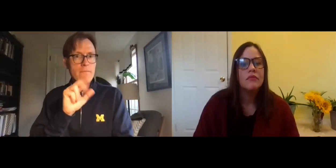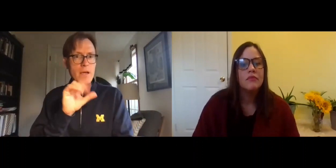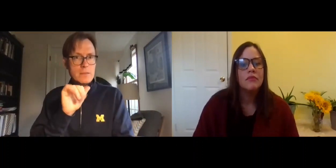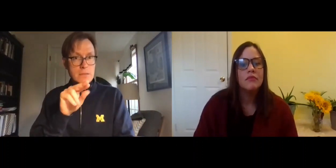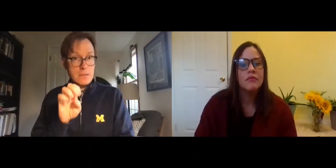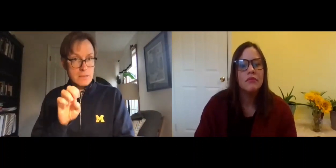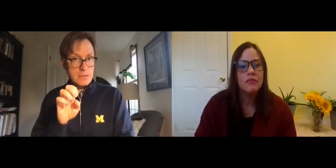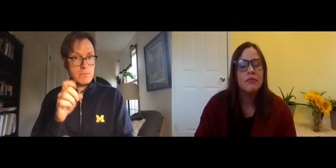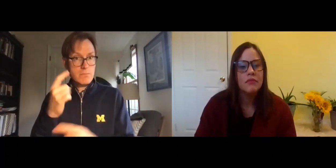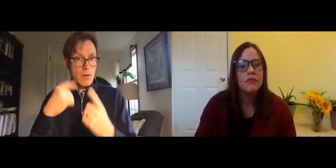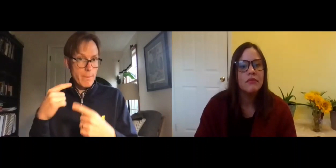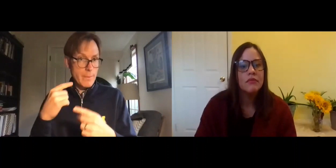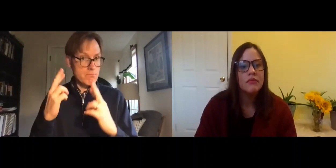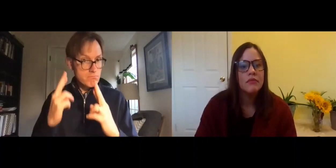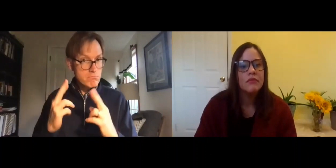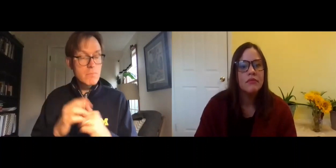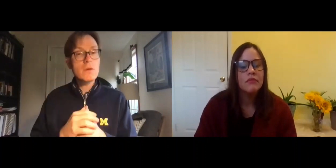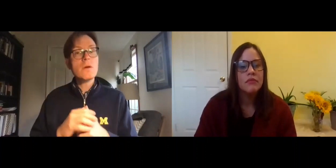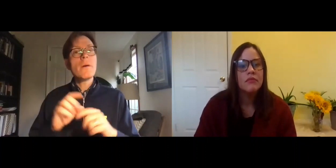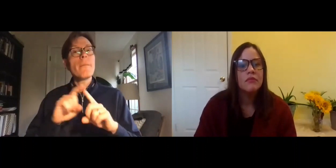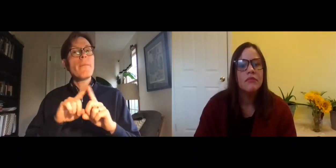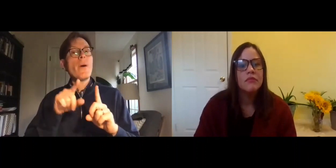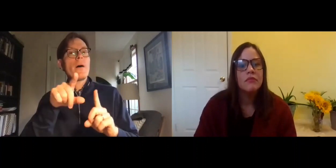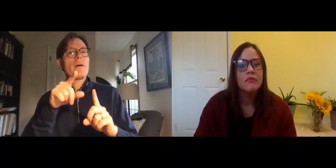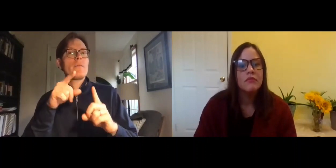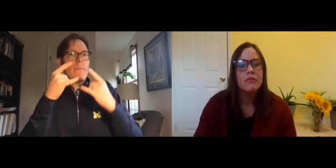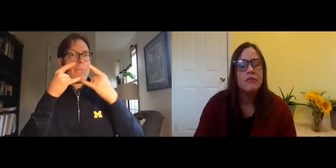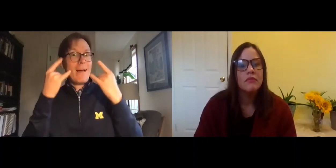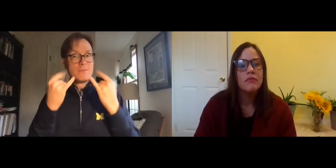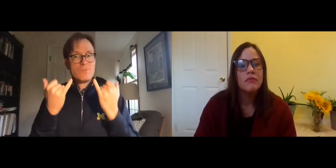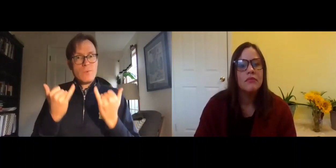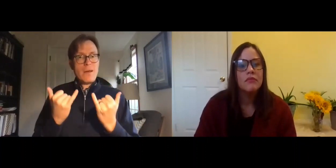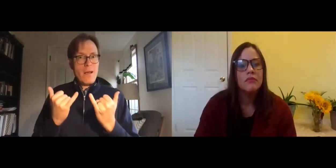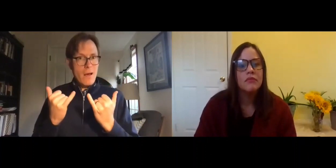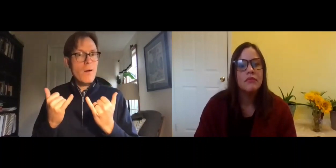I know people are looking forward to there being a vaccine, hopefully that is coming soon.